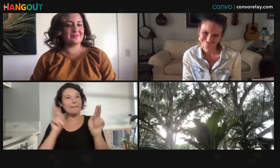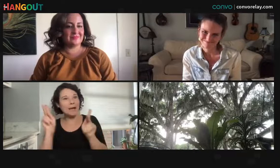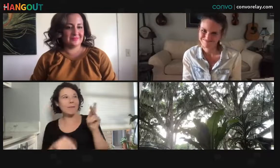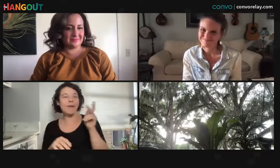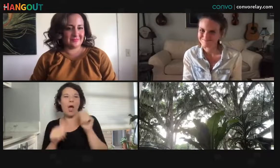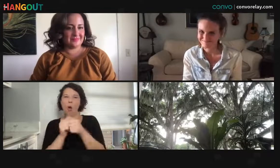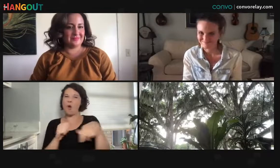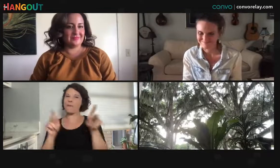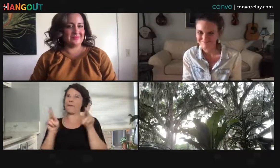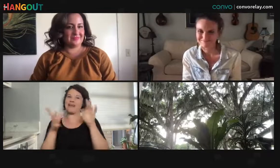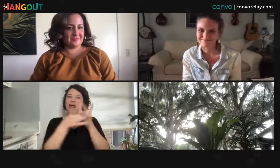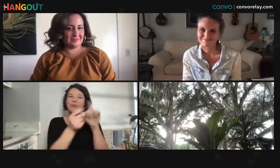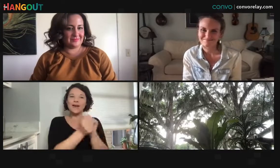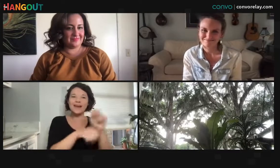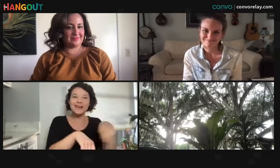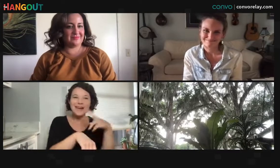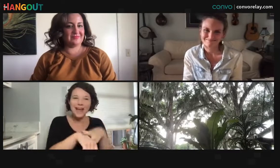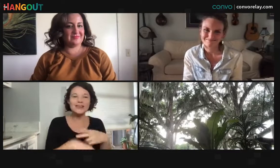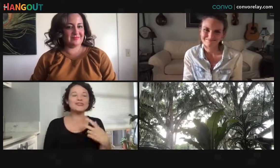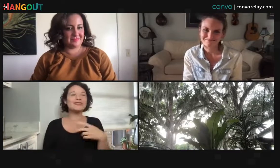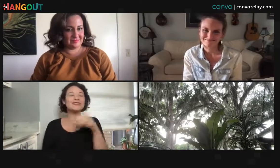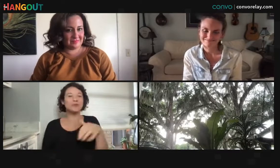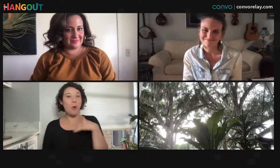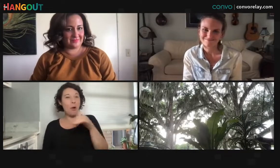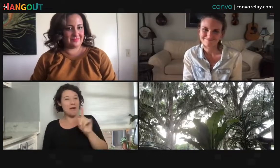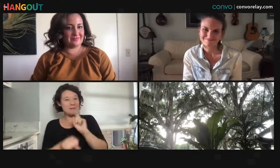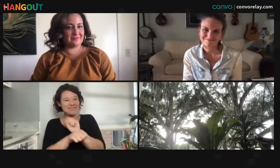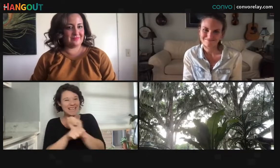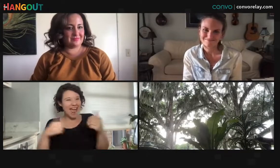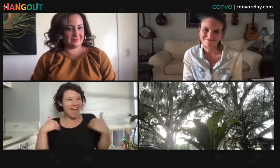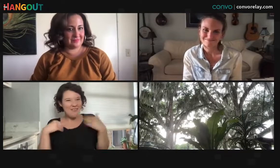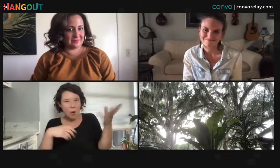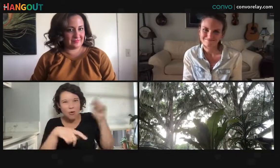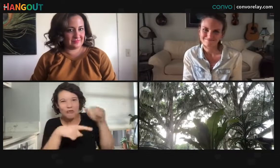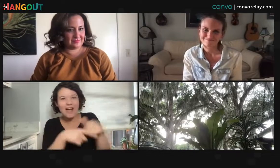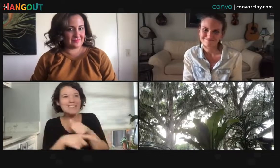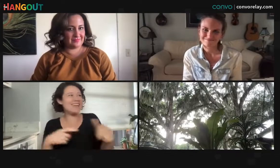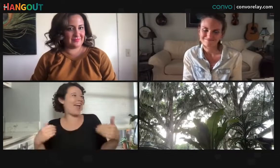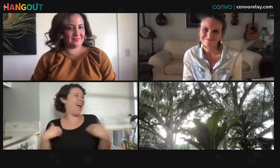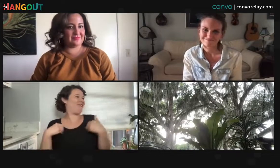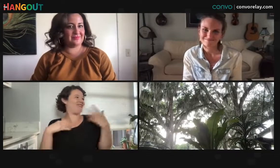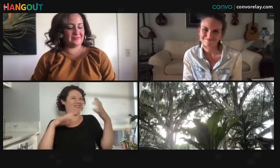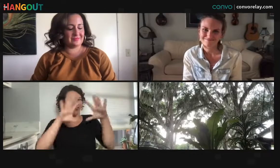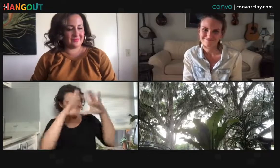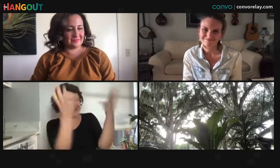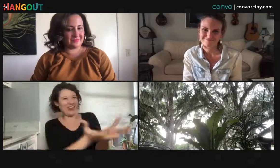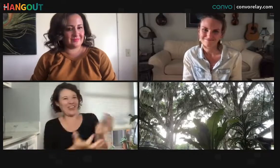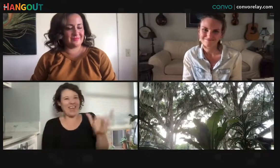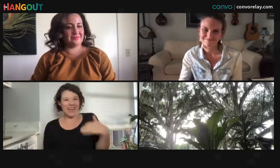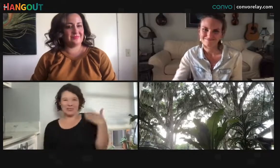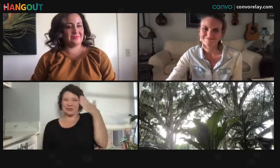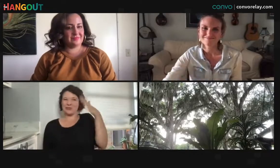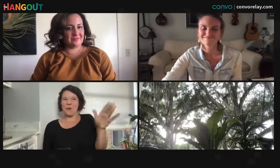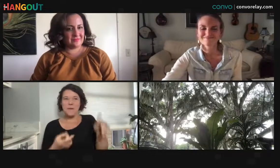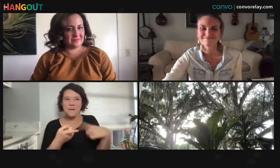got into the study of eco-psychology and how people connect with nature and i realized that there was it's